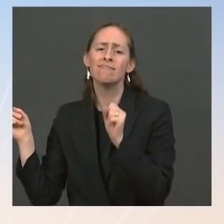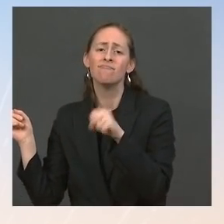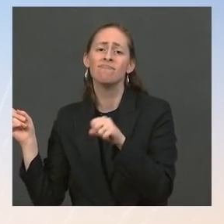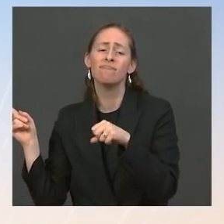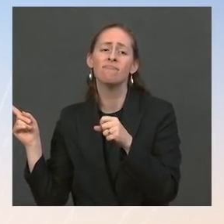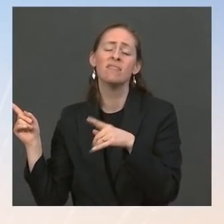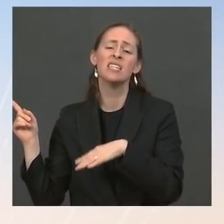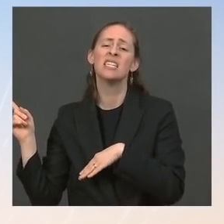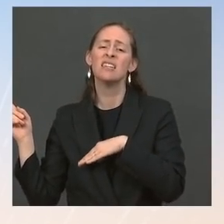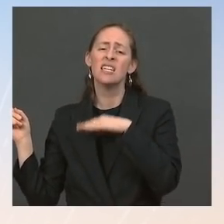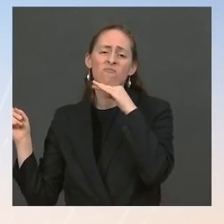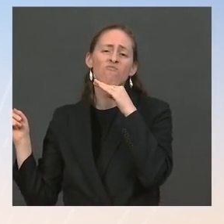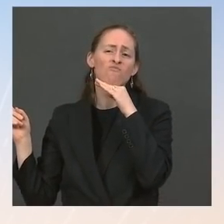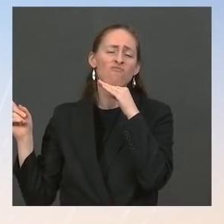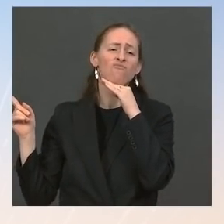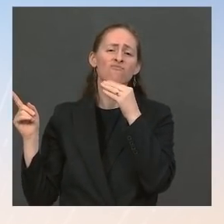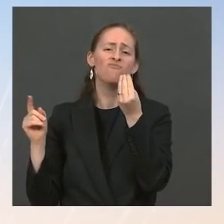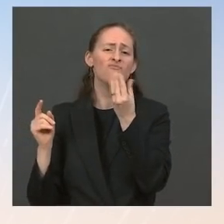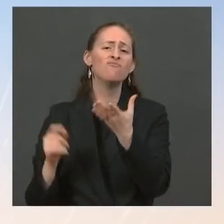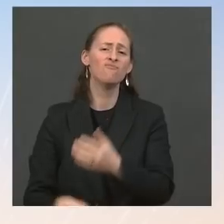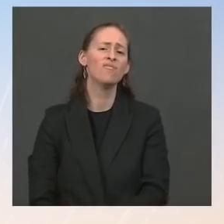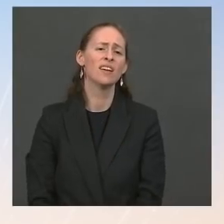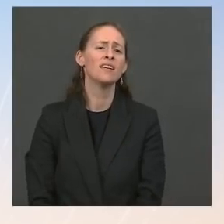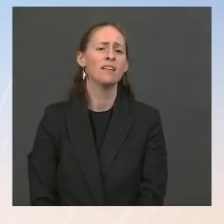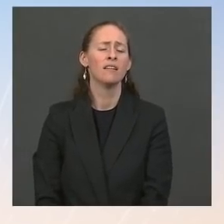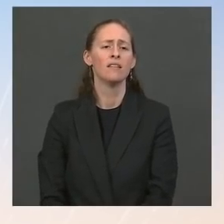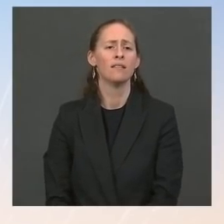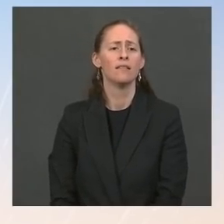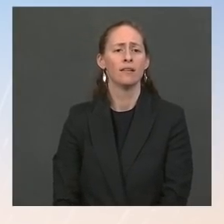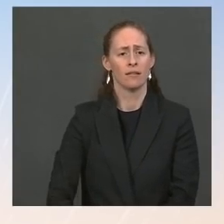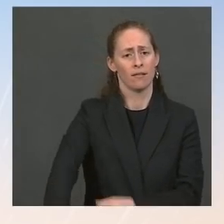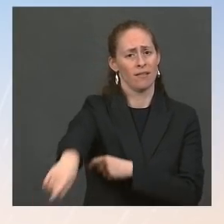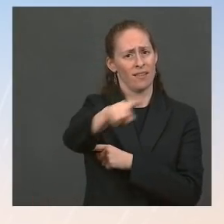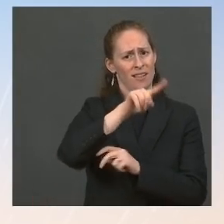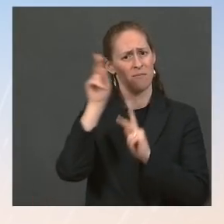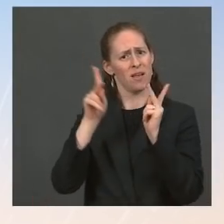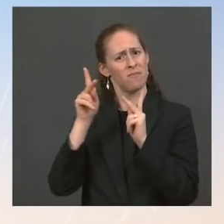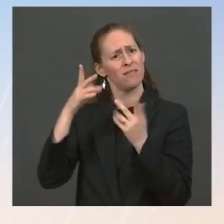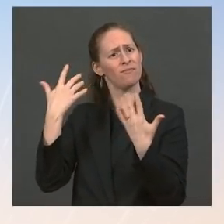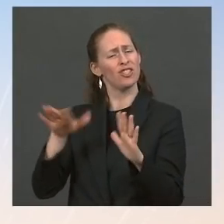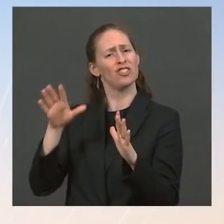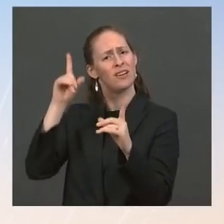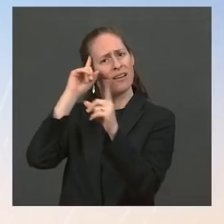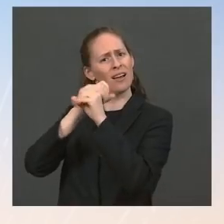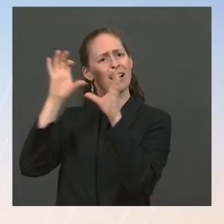that what the American people expect is that leaders are going to be talking about issues that matter to them --